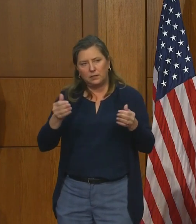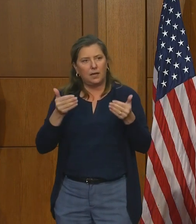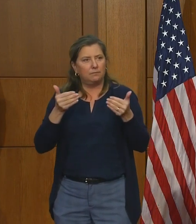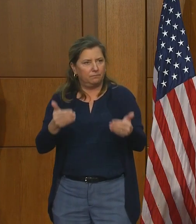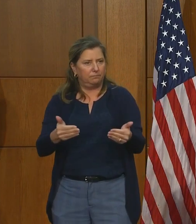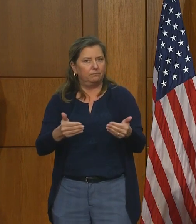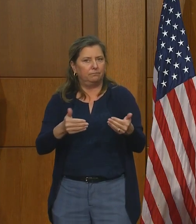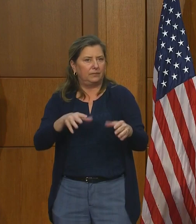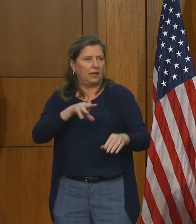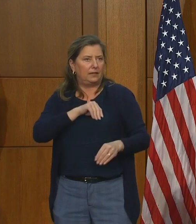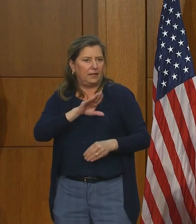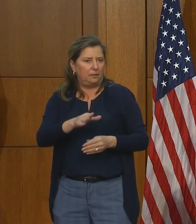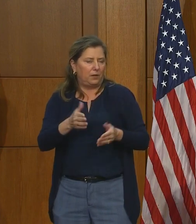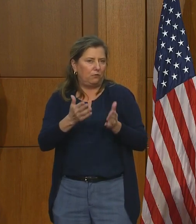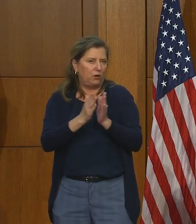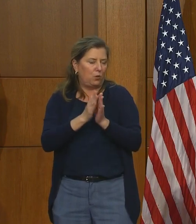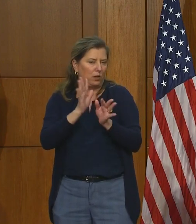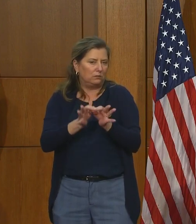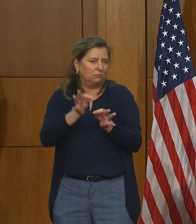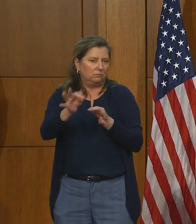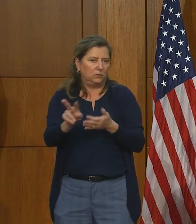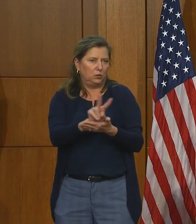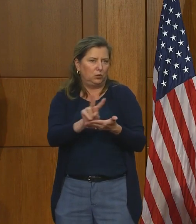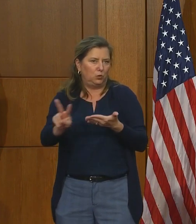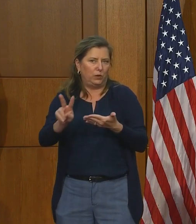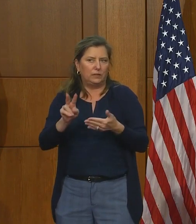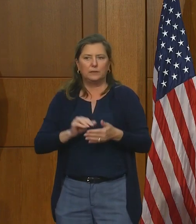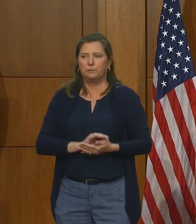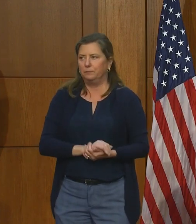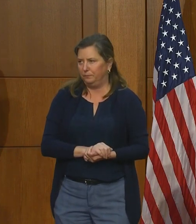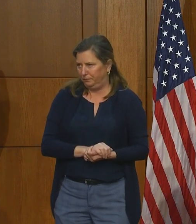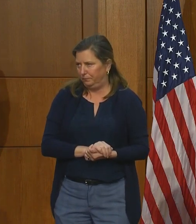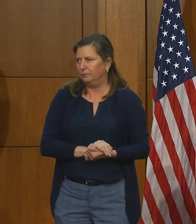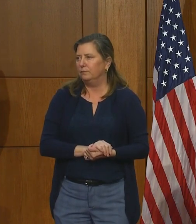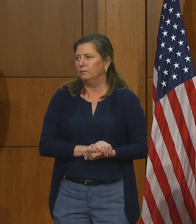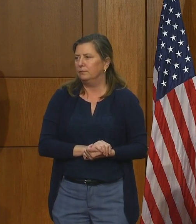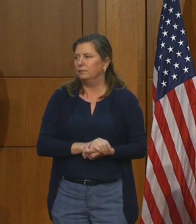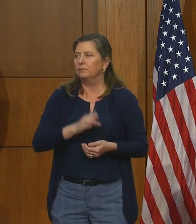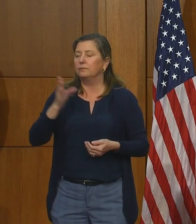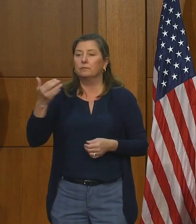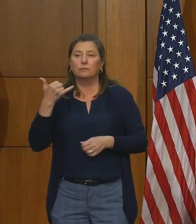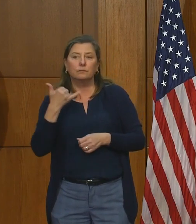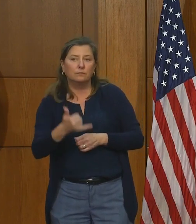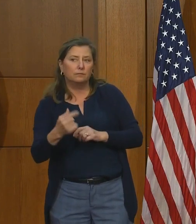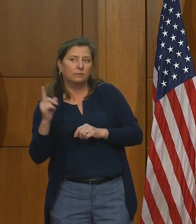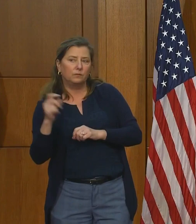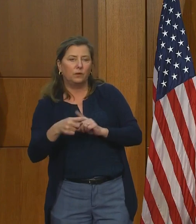VIRGINIA OF HEALTH NOW WE TALK